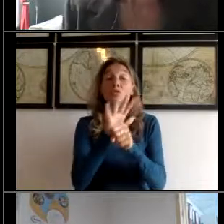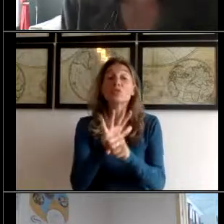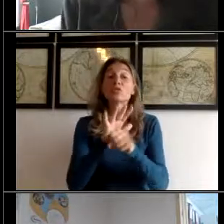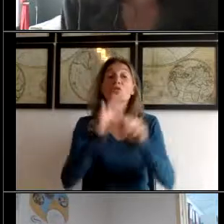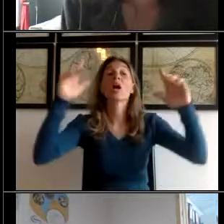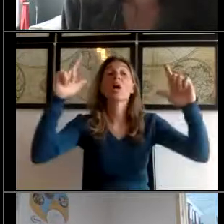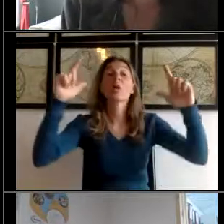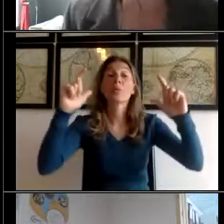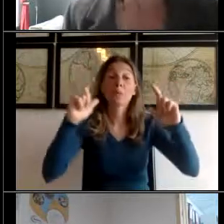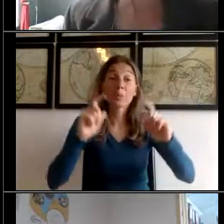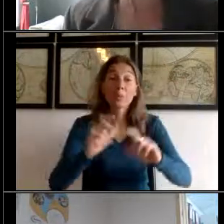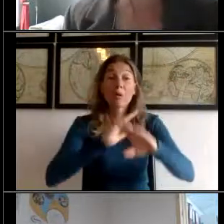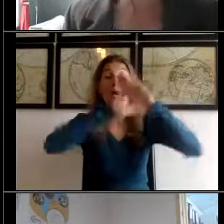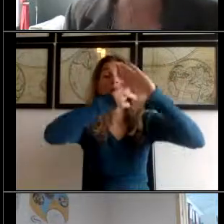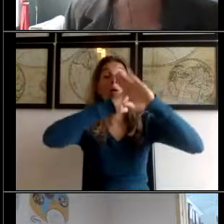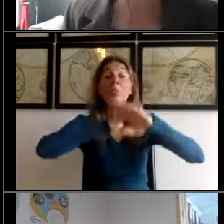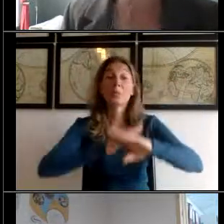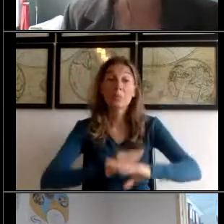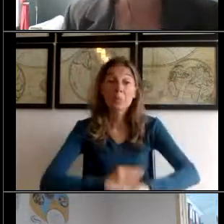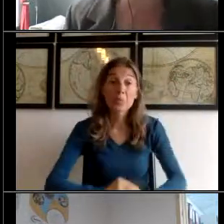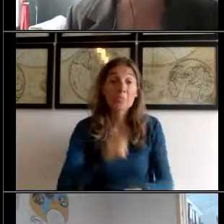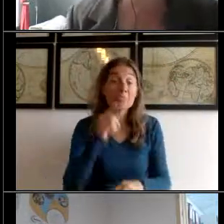Do you see any long-term changes how you would manage